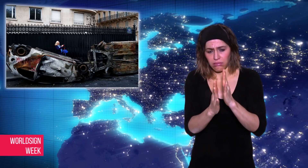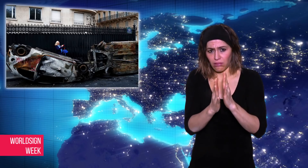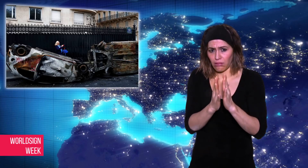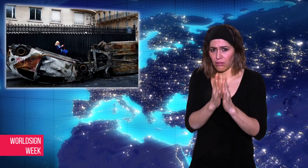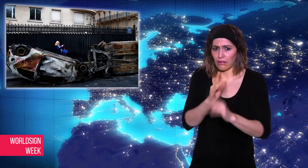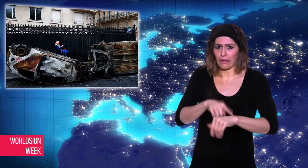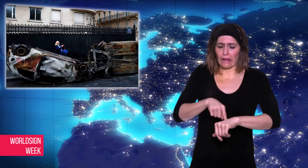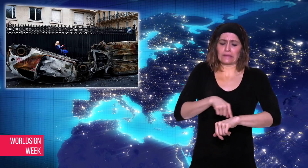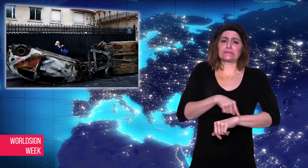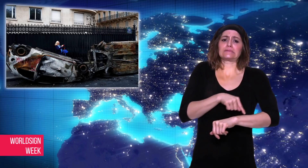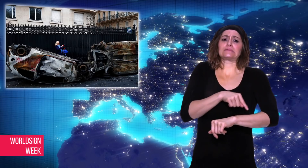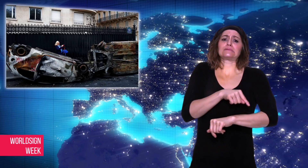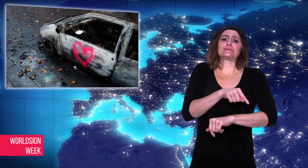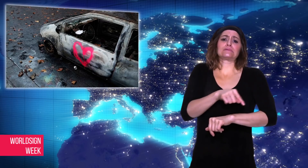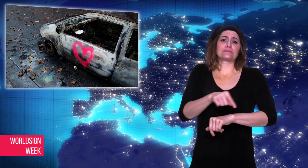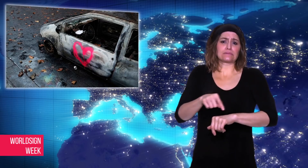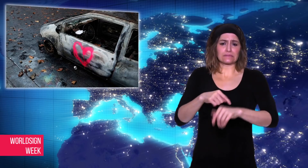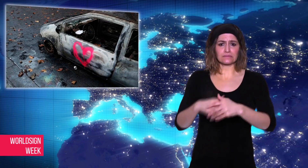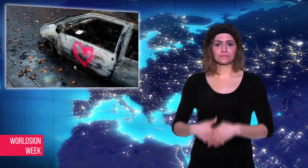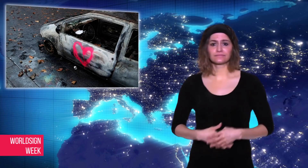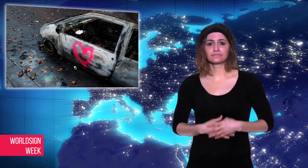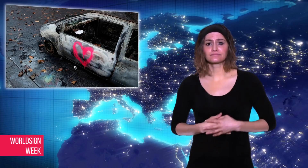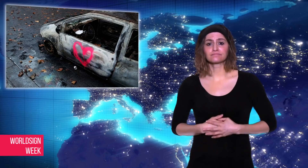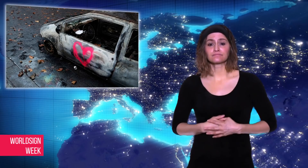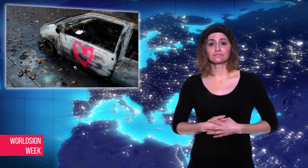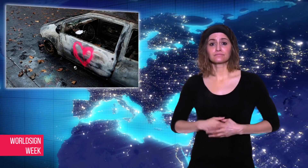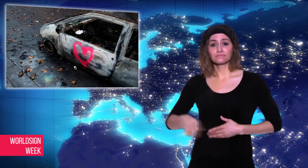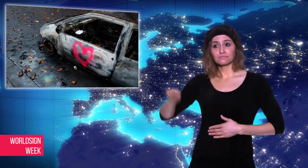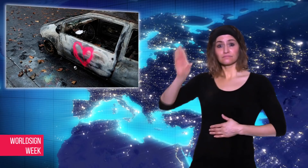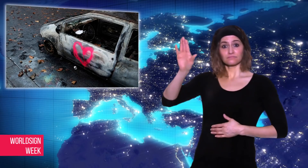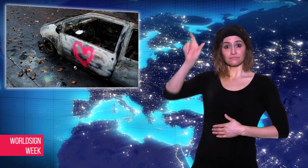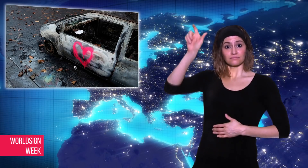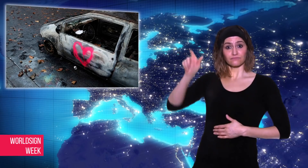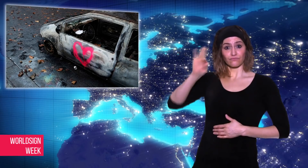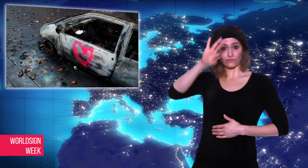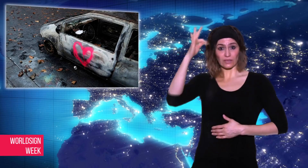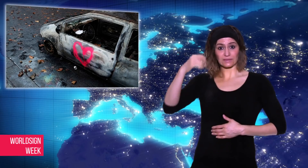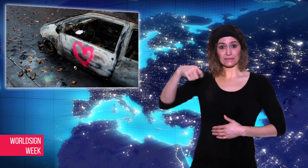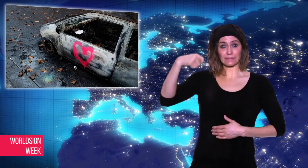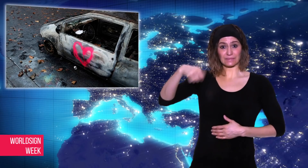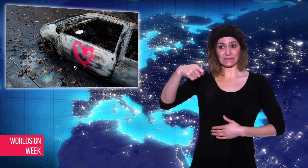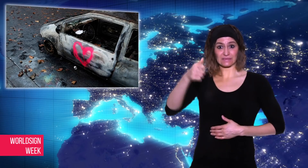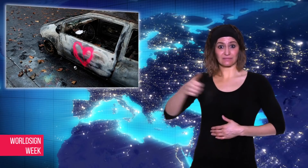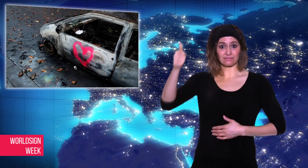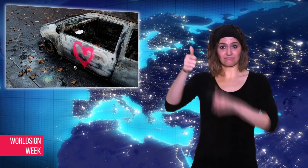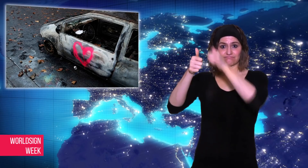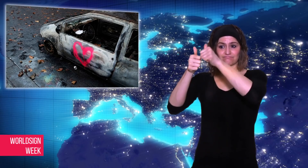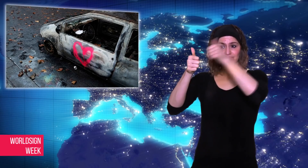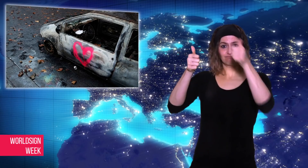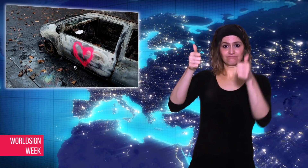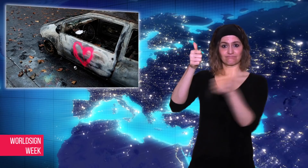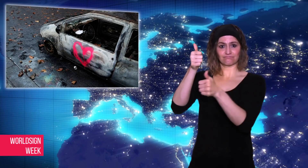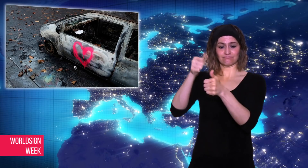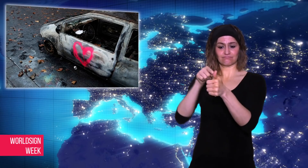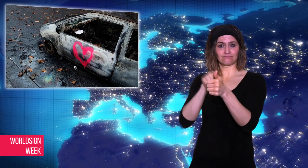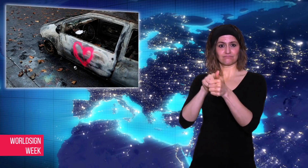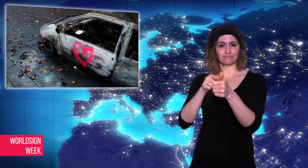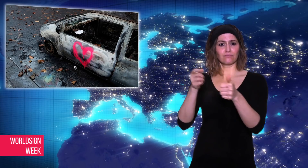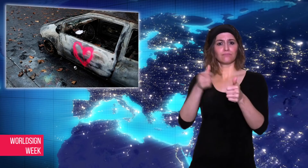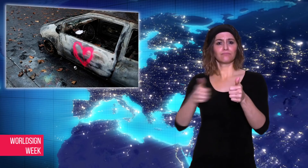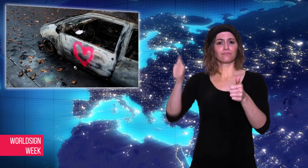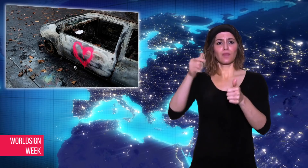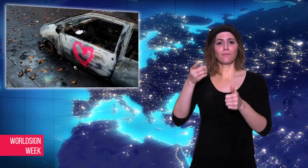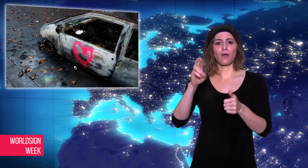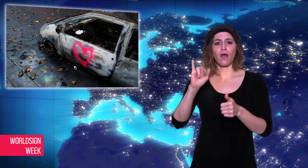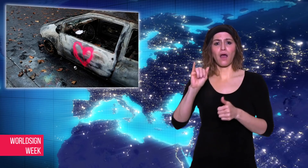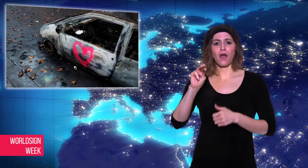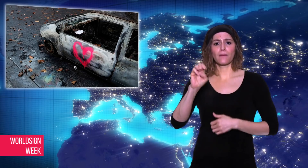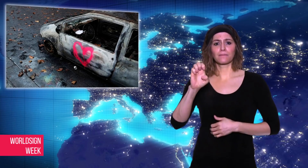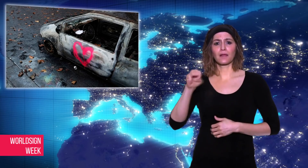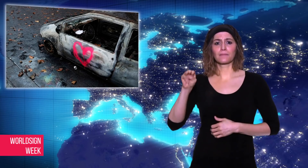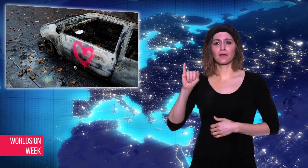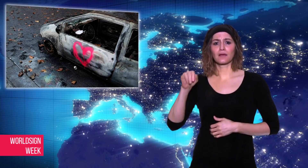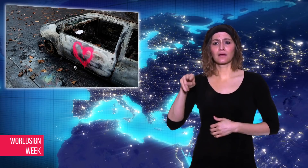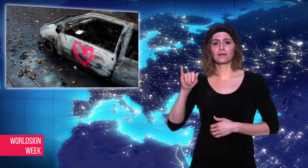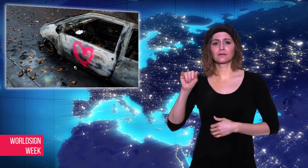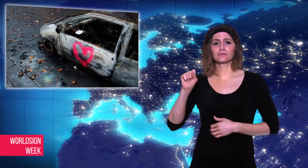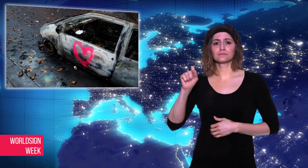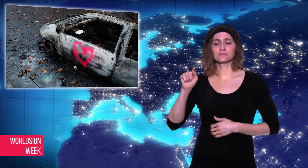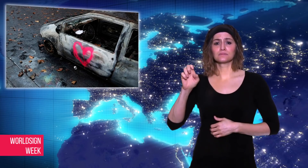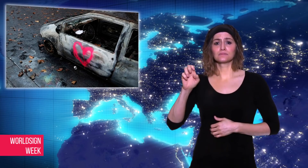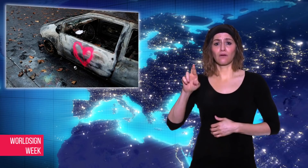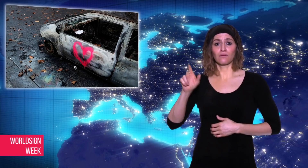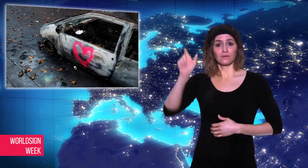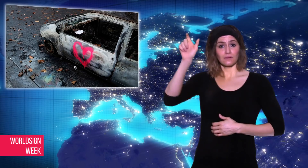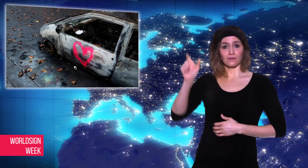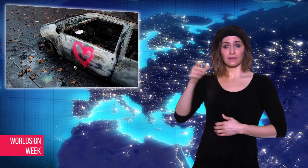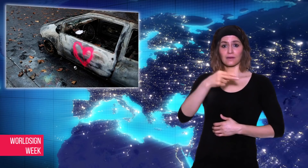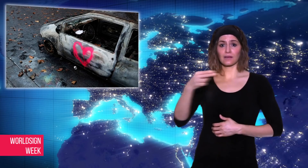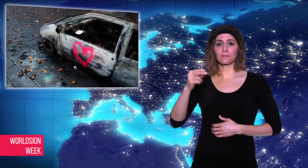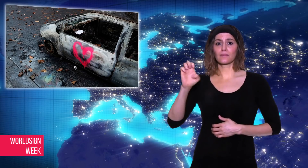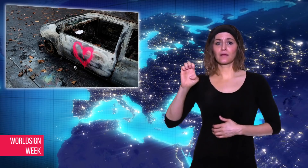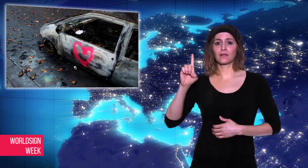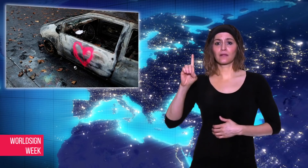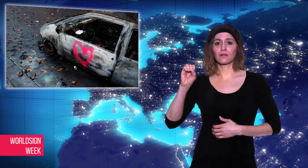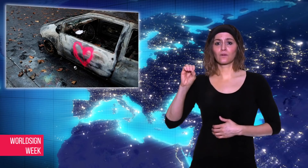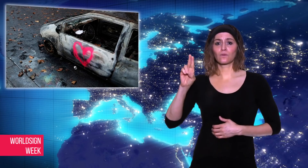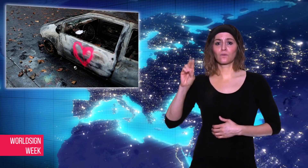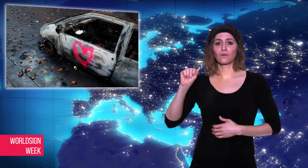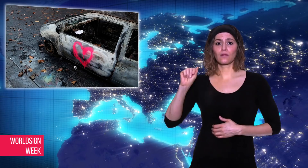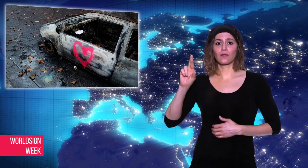French Prime Minister Edouard Philippe then announced a six-month delay